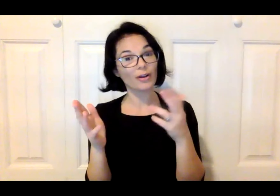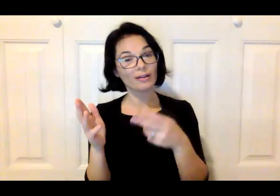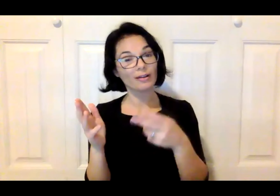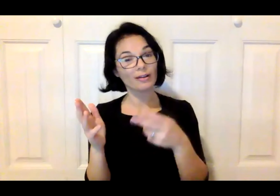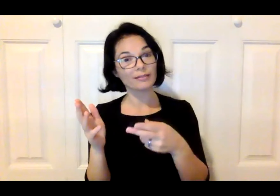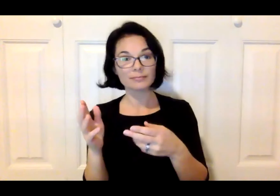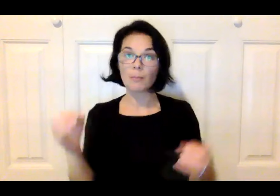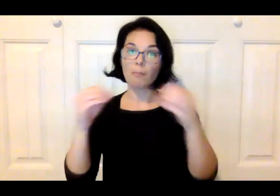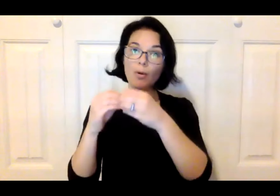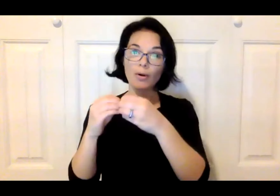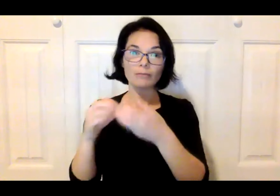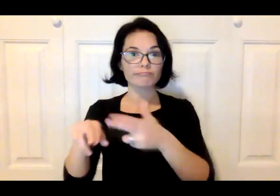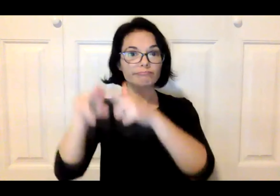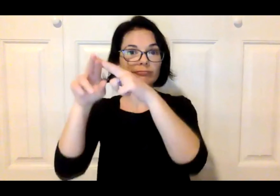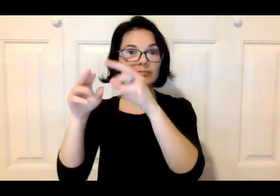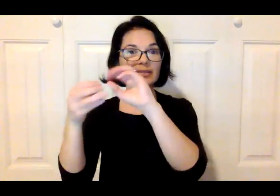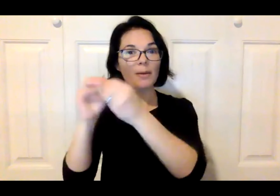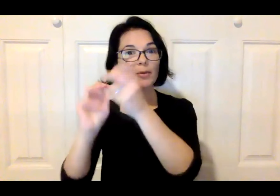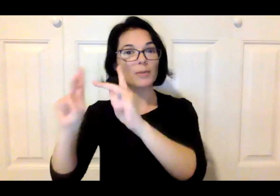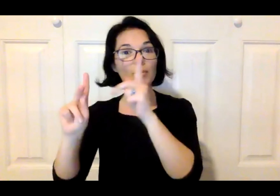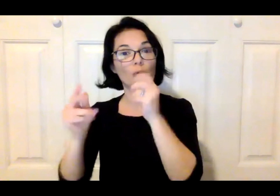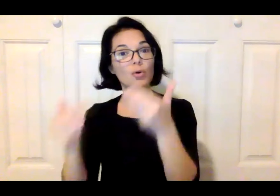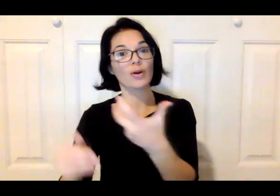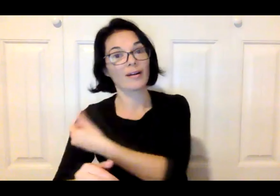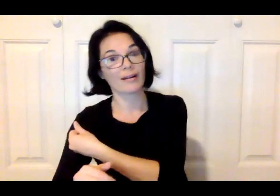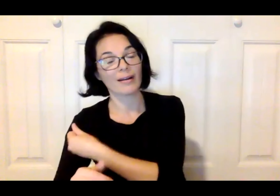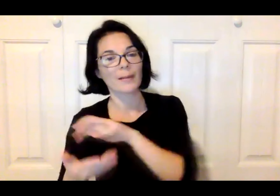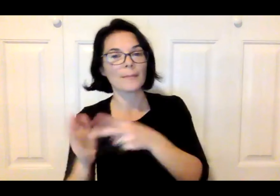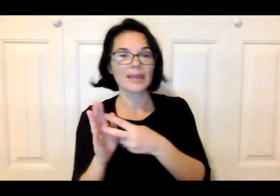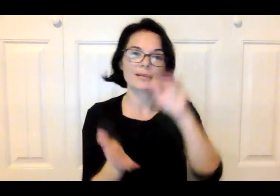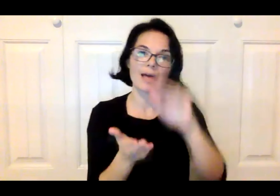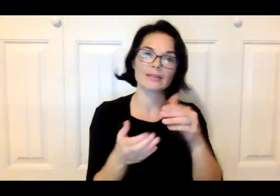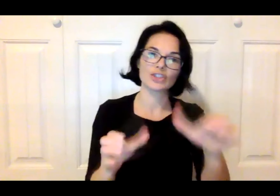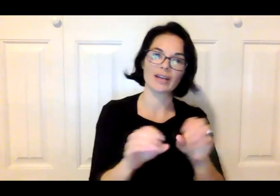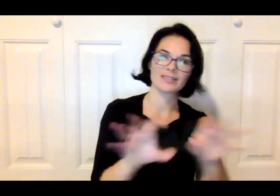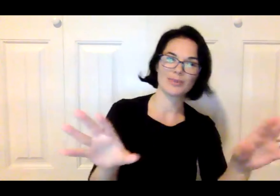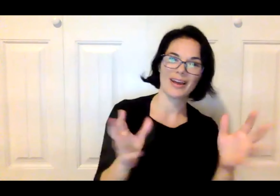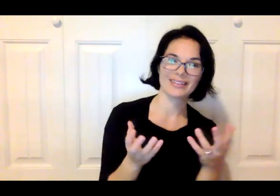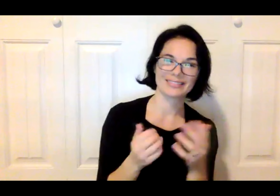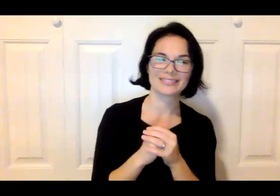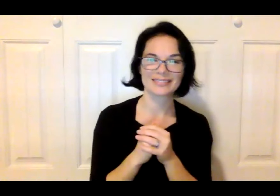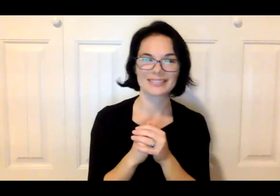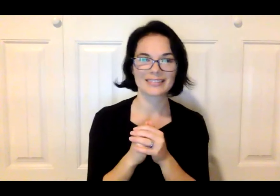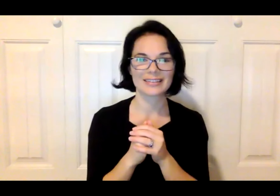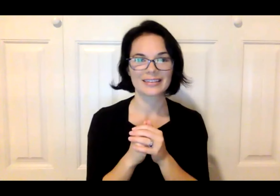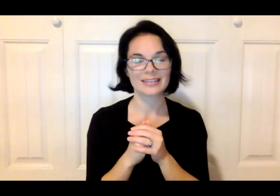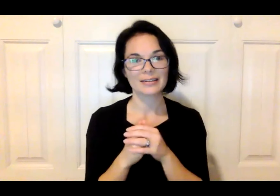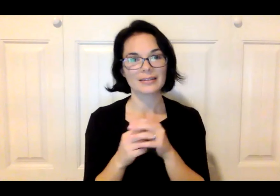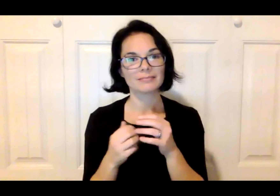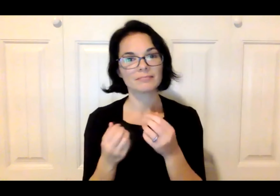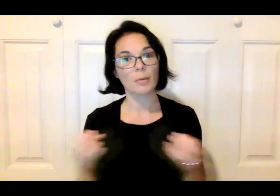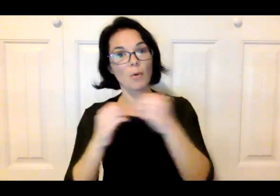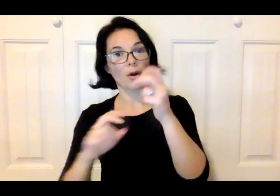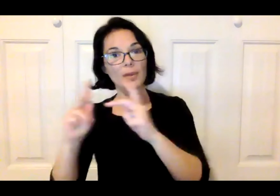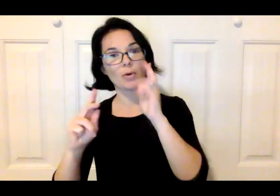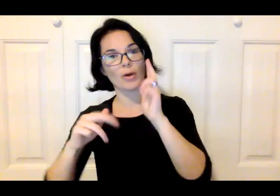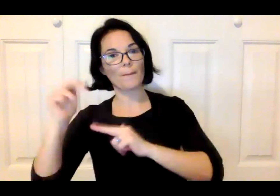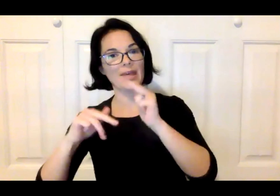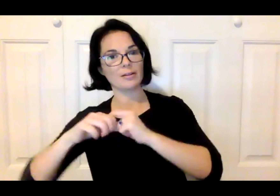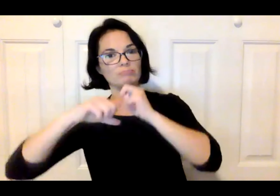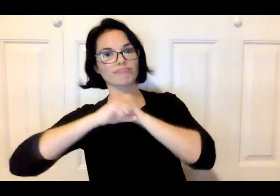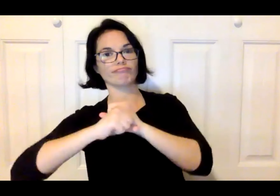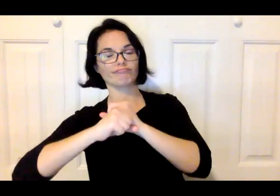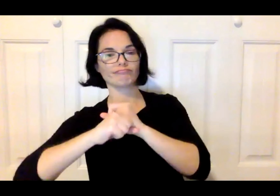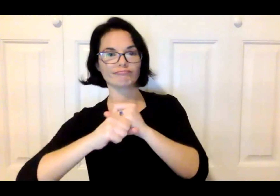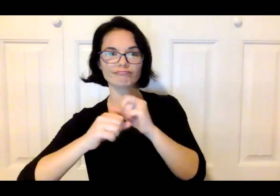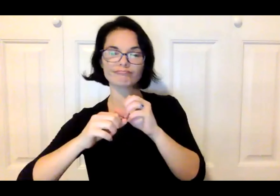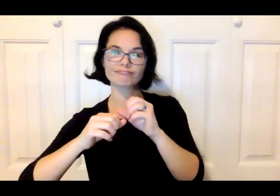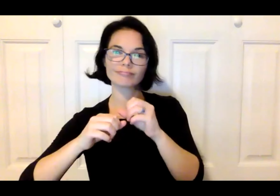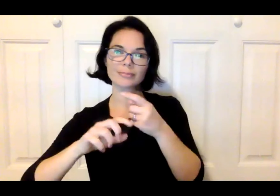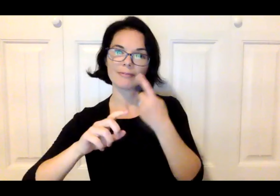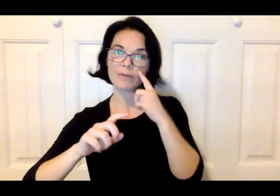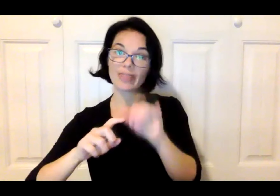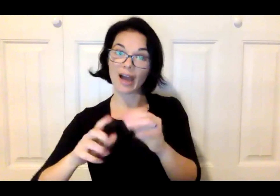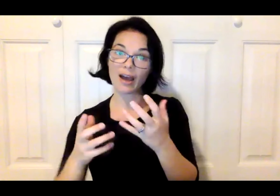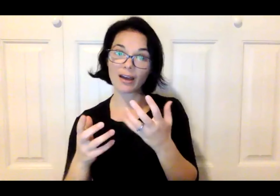anyone in a high risk category. The CDC lists different groups that might fall into that.